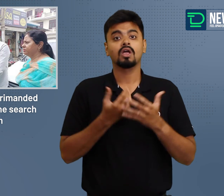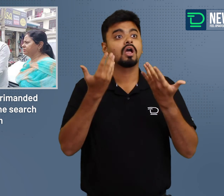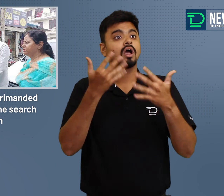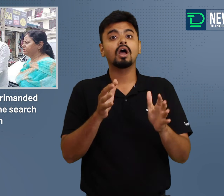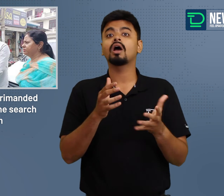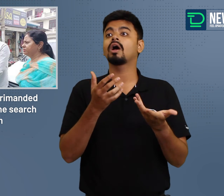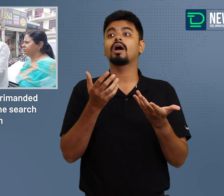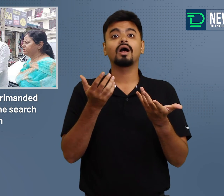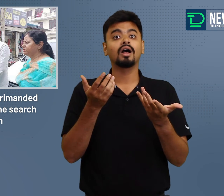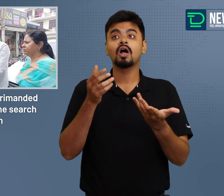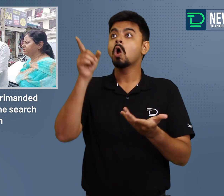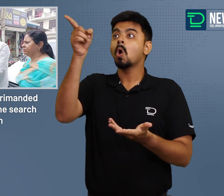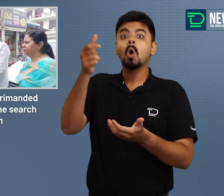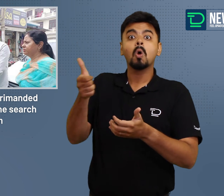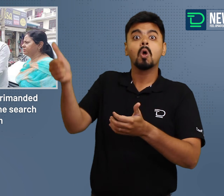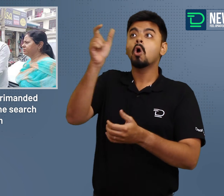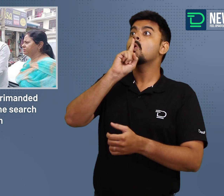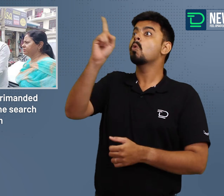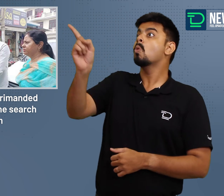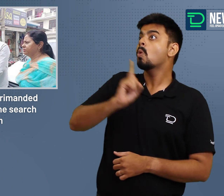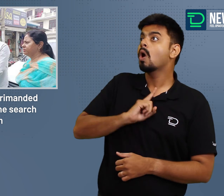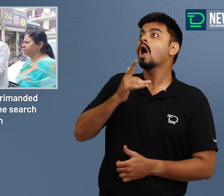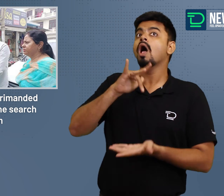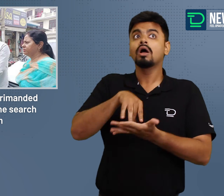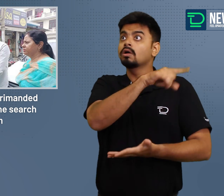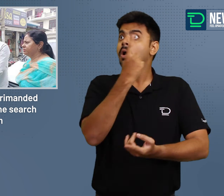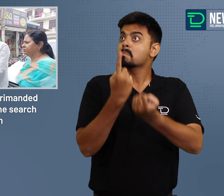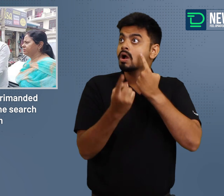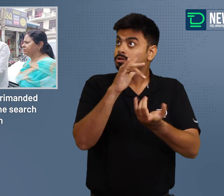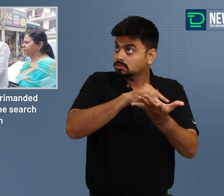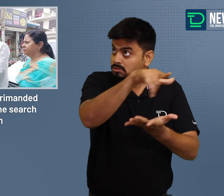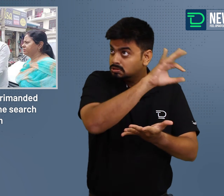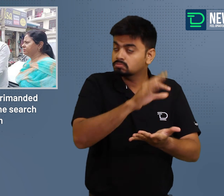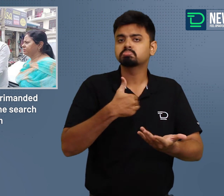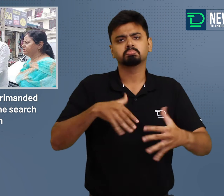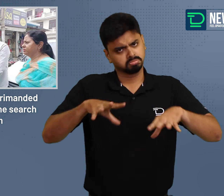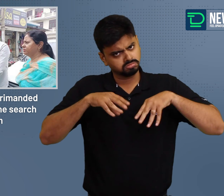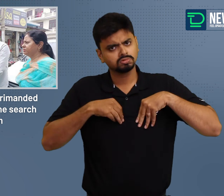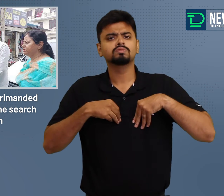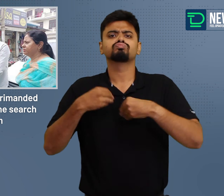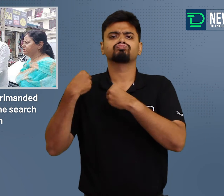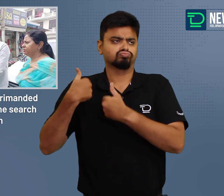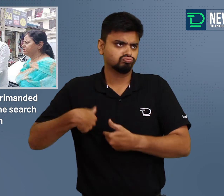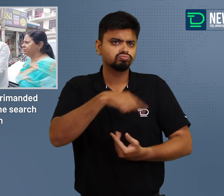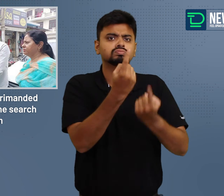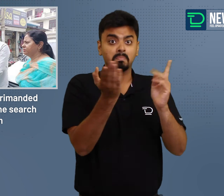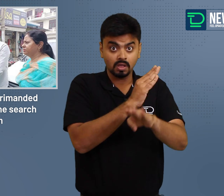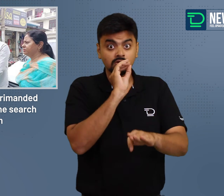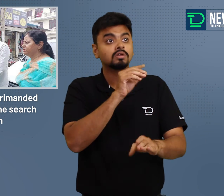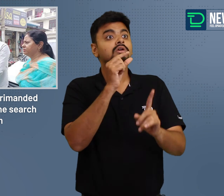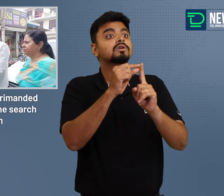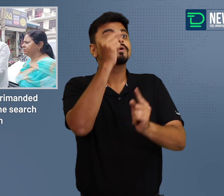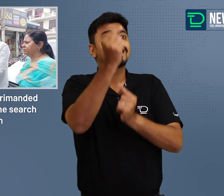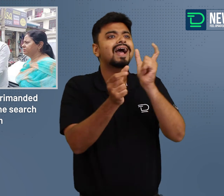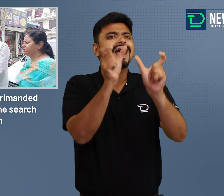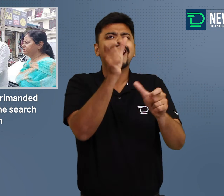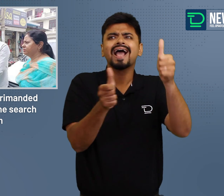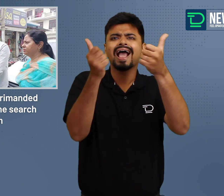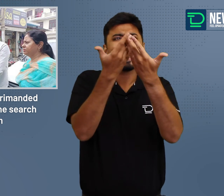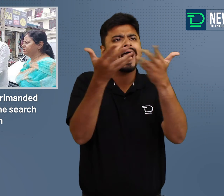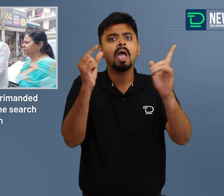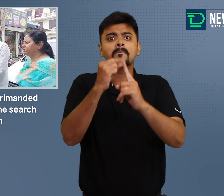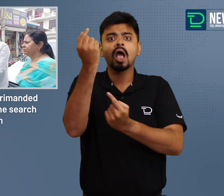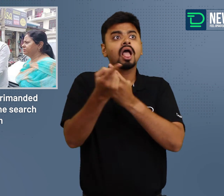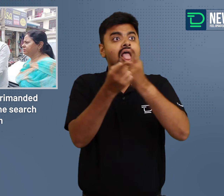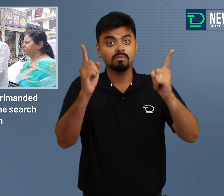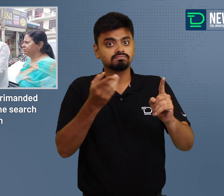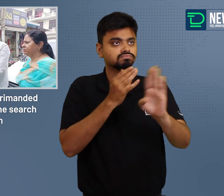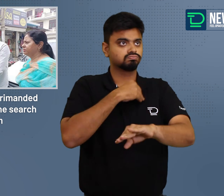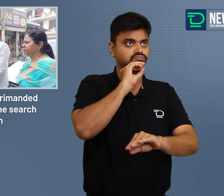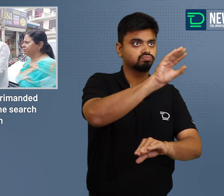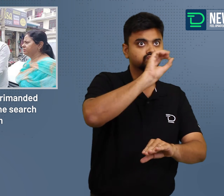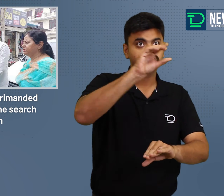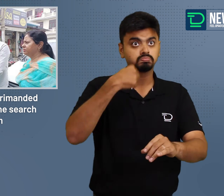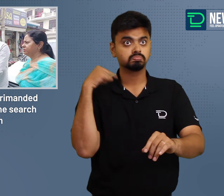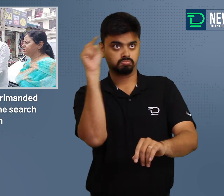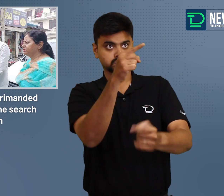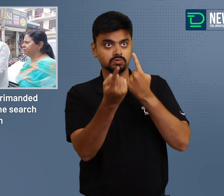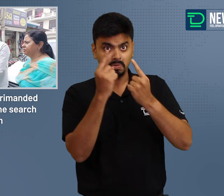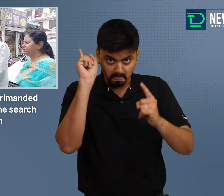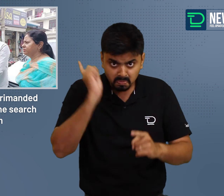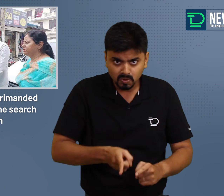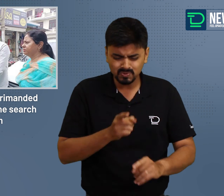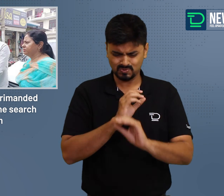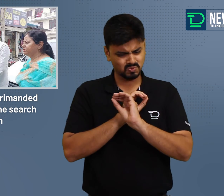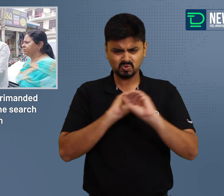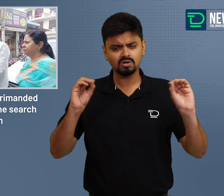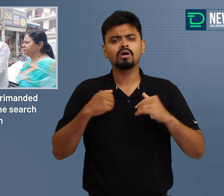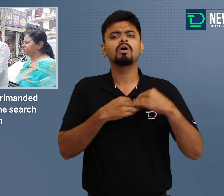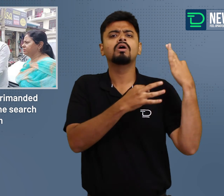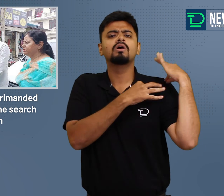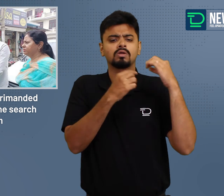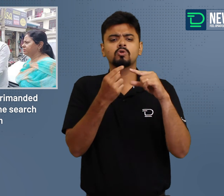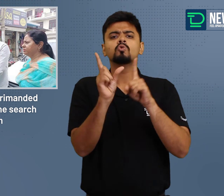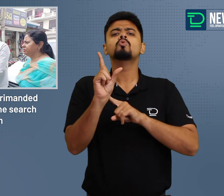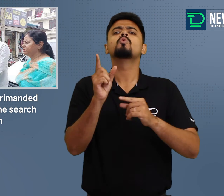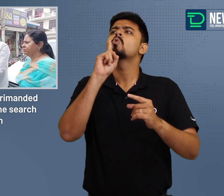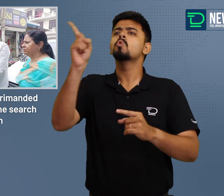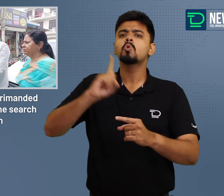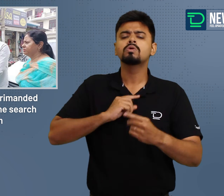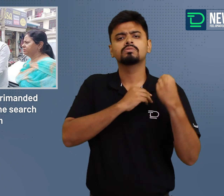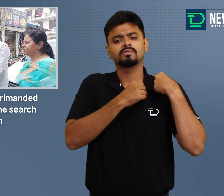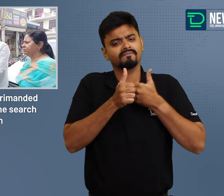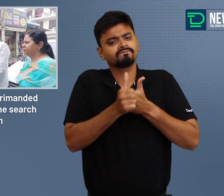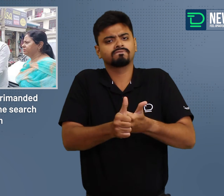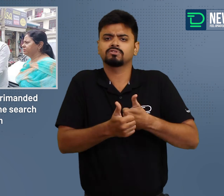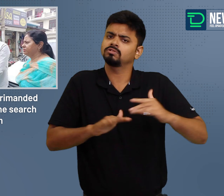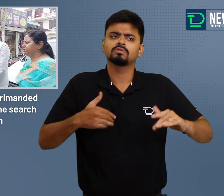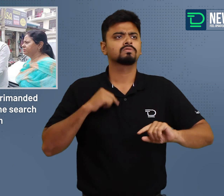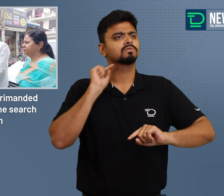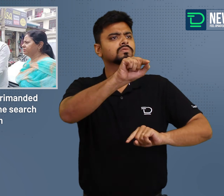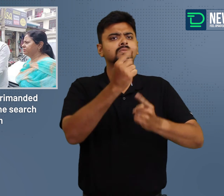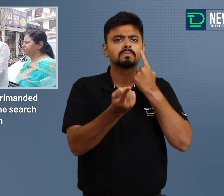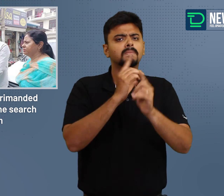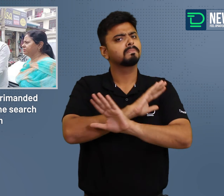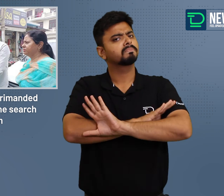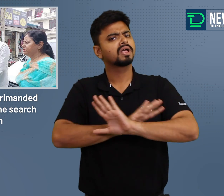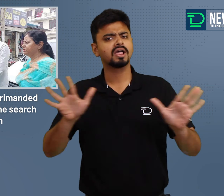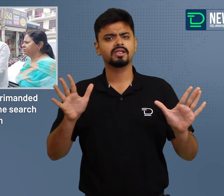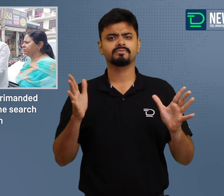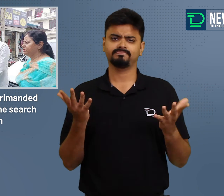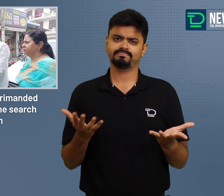They conducted the search operation on orders and we are not supposed to inform any politician before doing our duty.